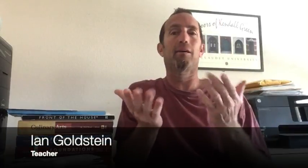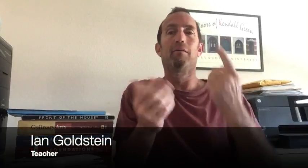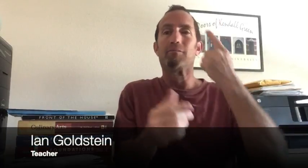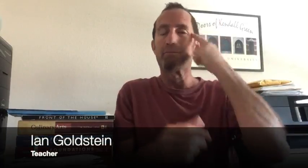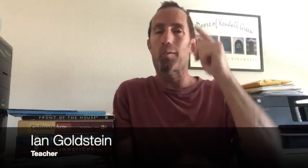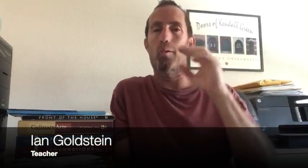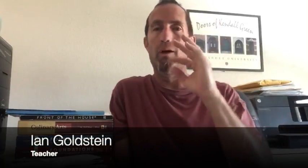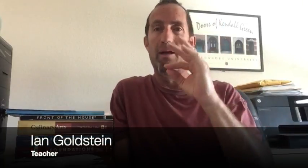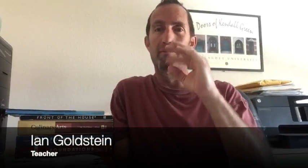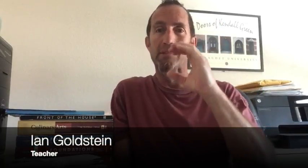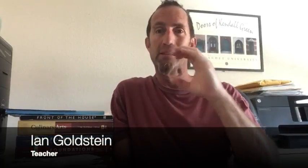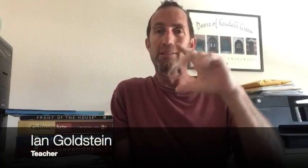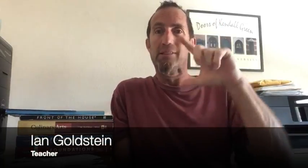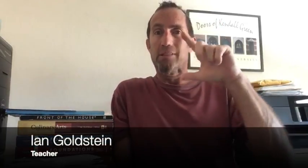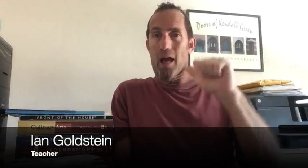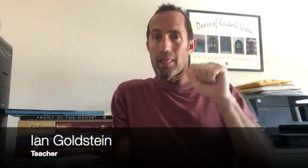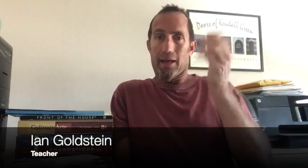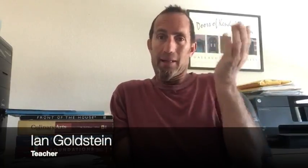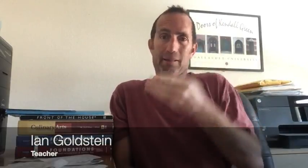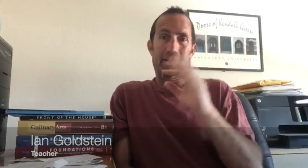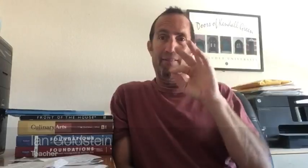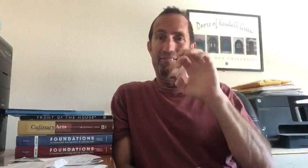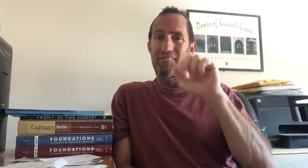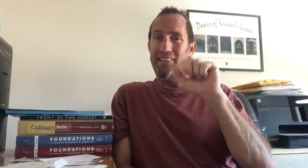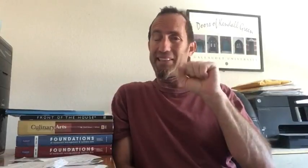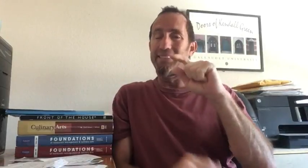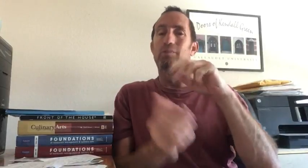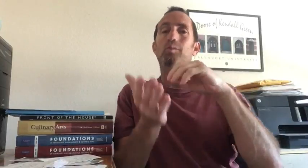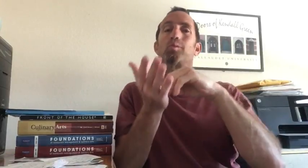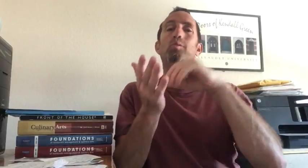For FCC LA and feast student of the year.